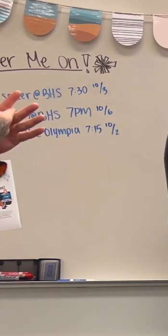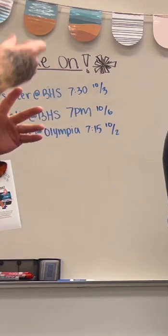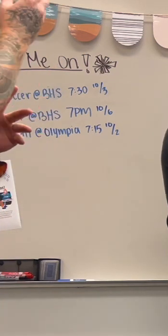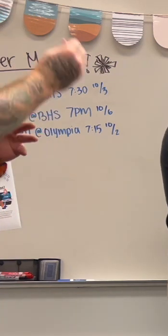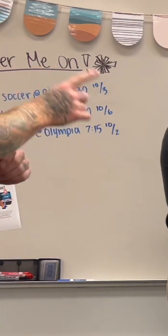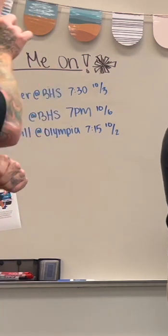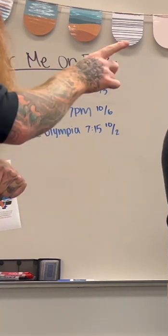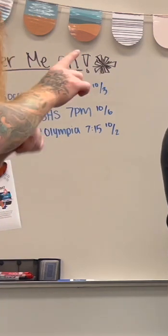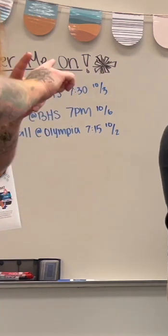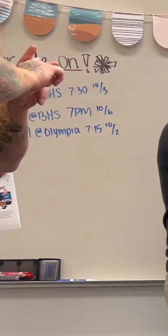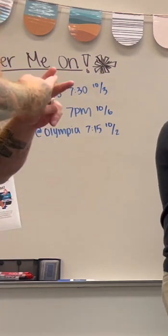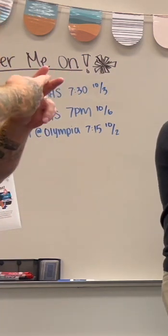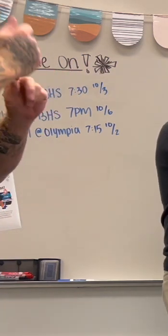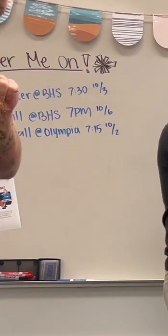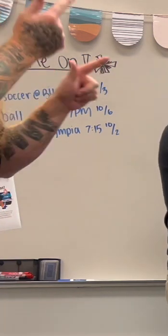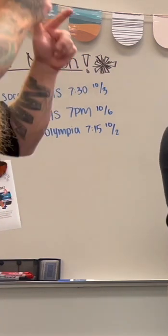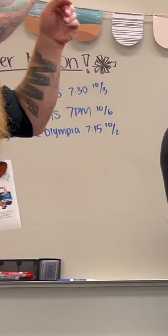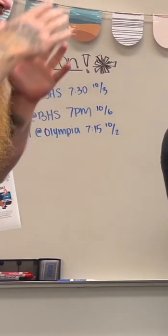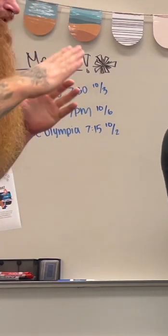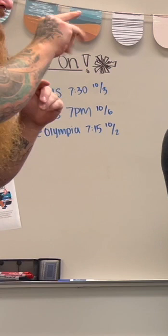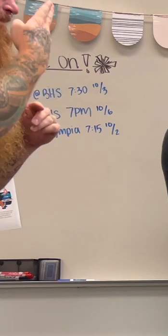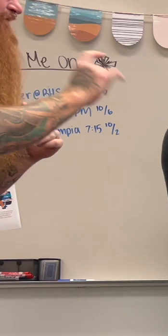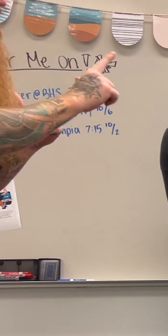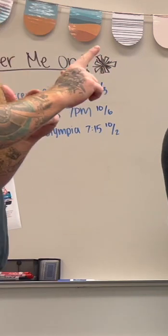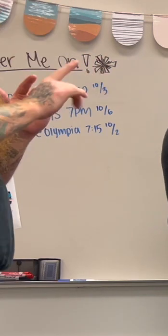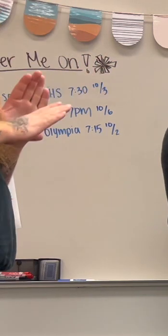it actually started with all of us teachers in Bethel District piloting the program which